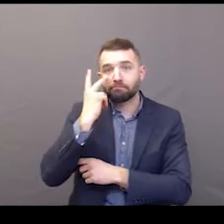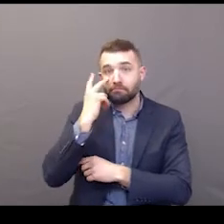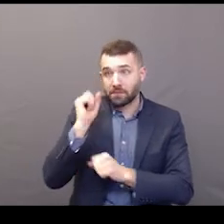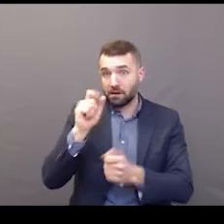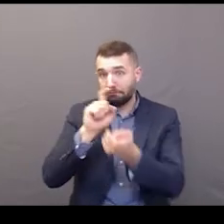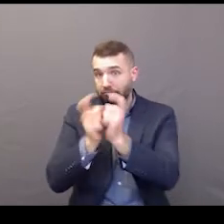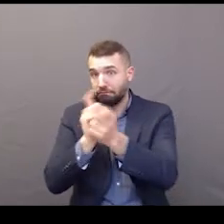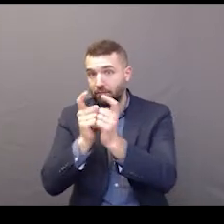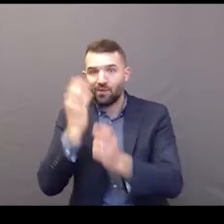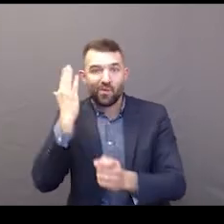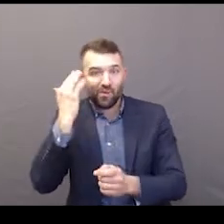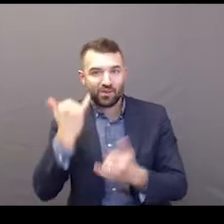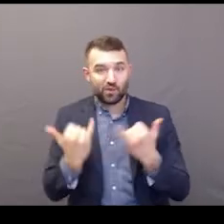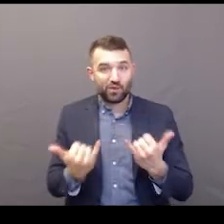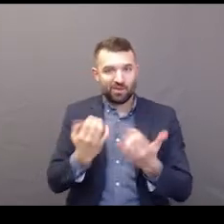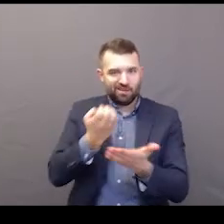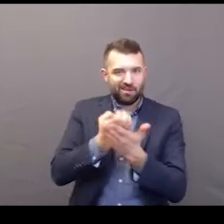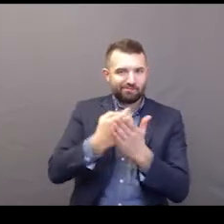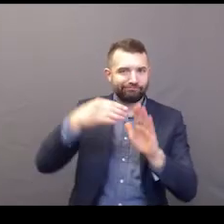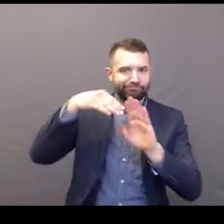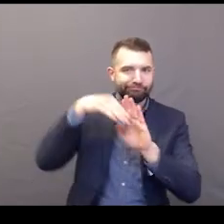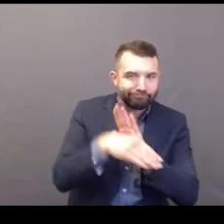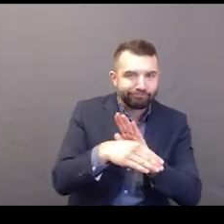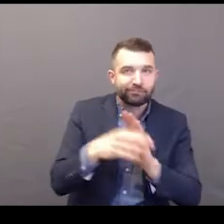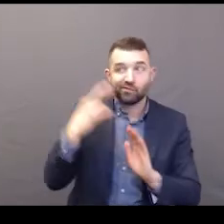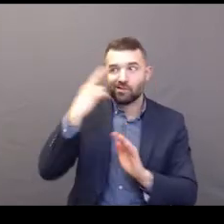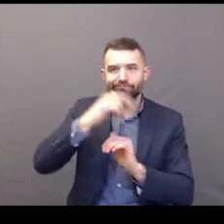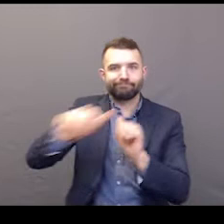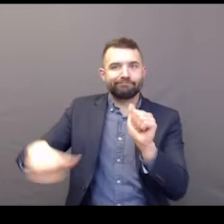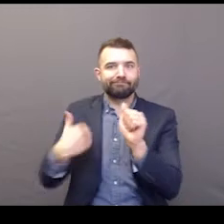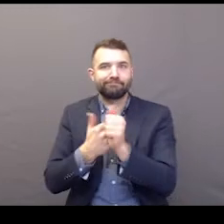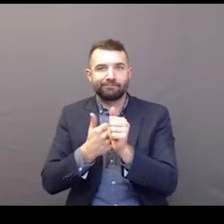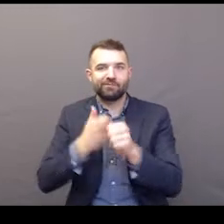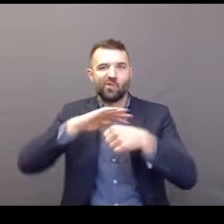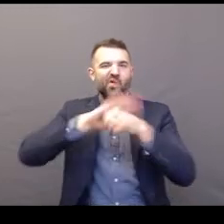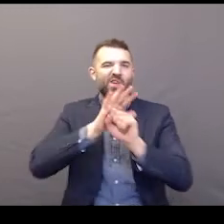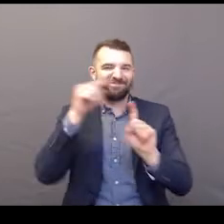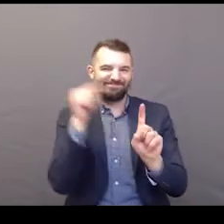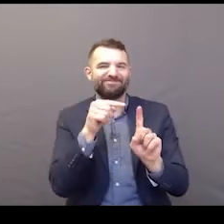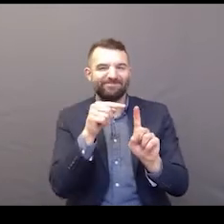by COVID-19 and the ongoing Sound Transit Board Realignment process, which I’ll discuss next.